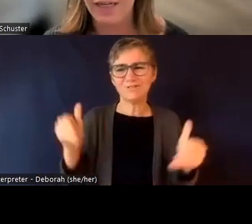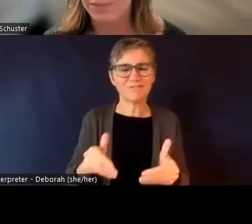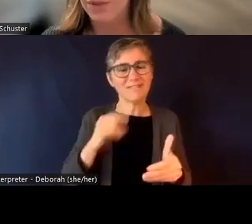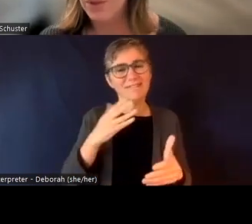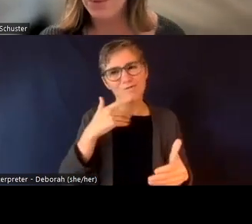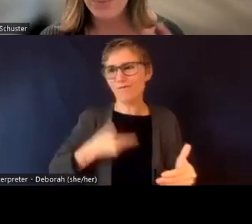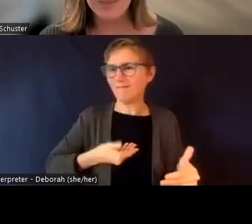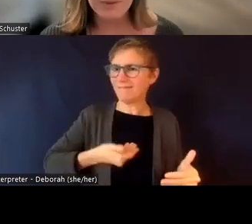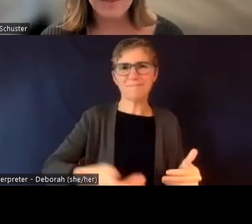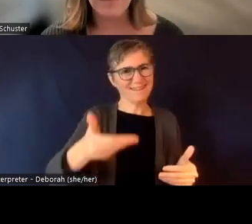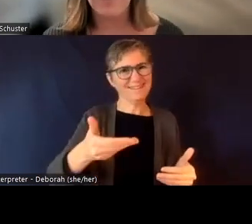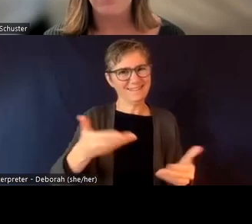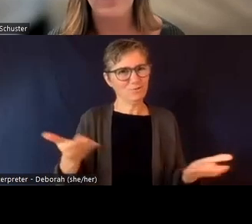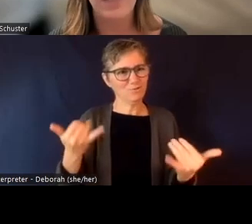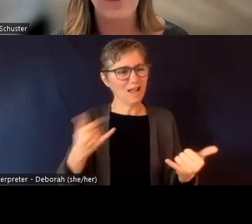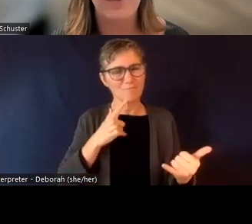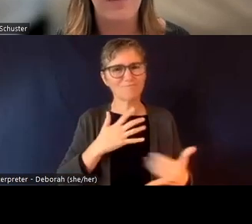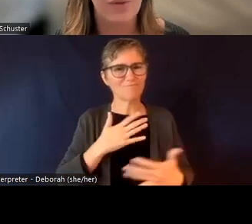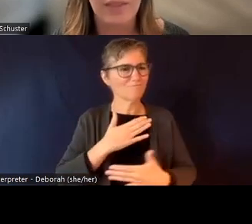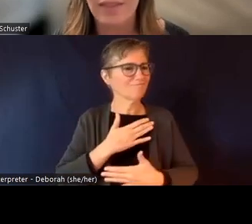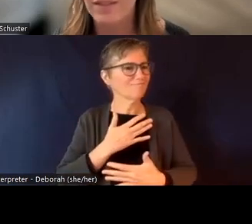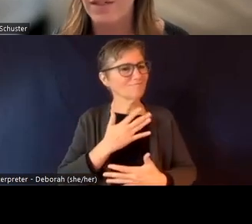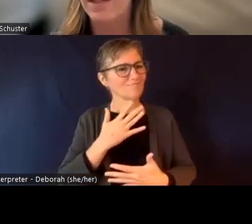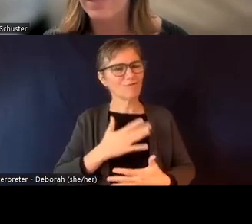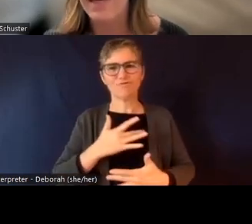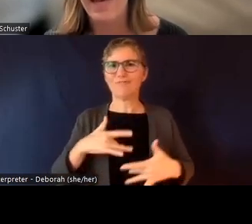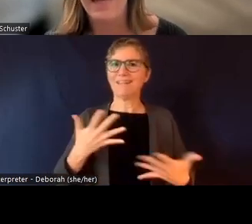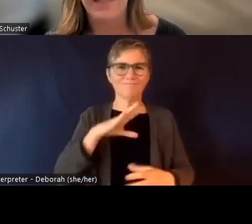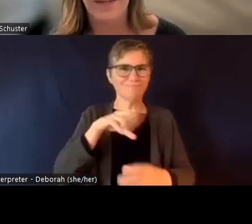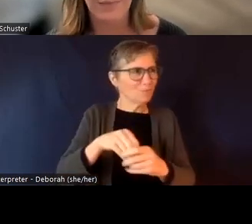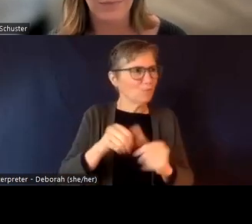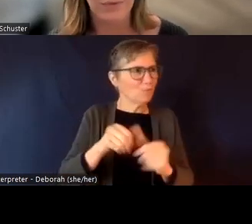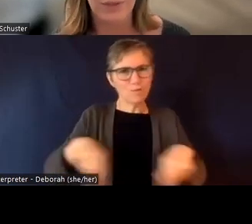I am really pleased to be in community with everyone here and I'm just really